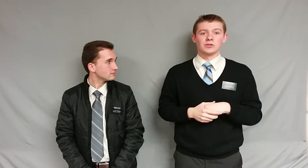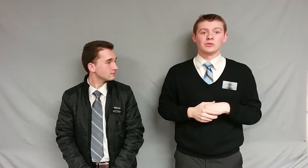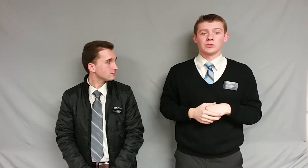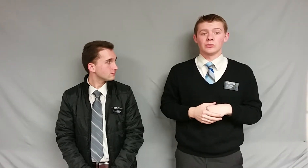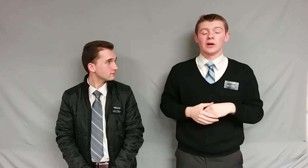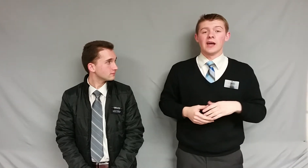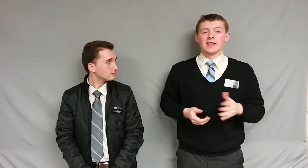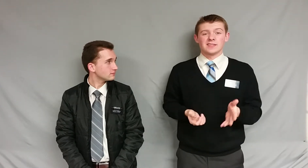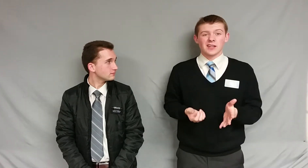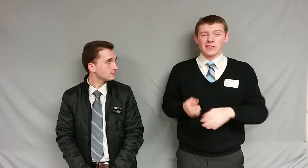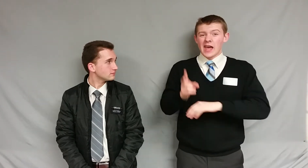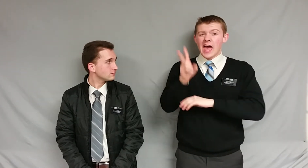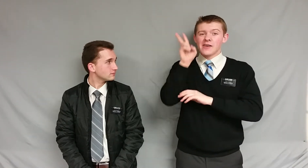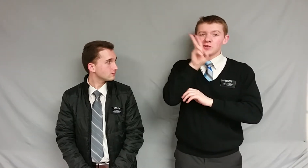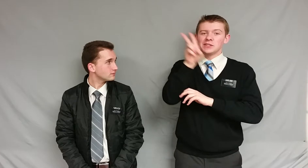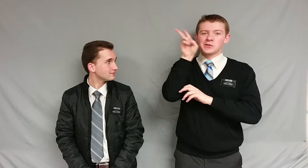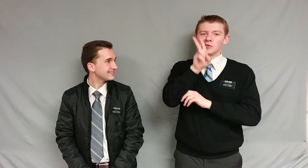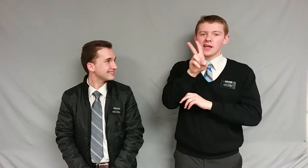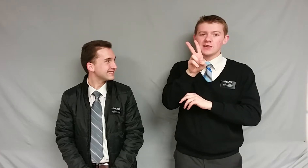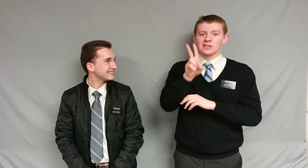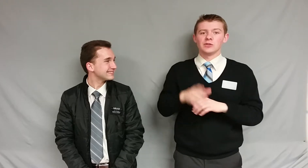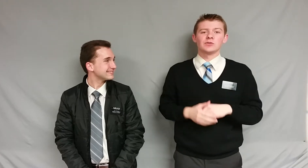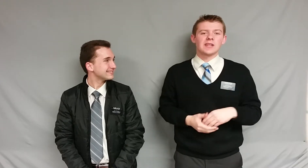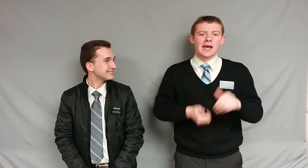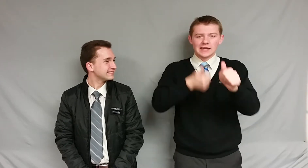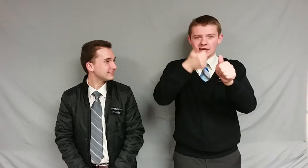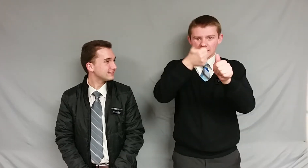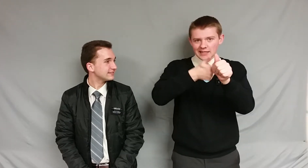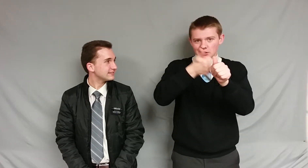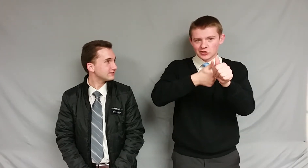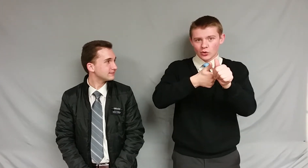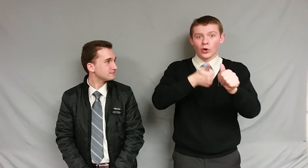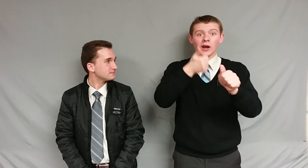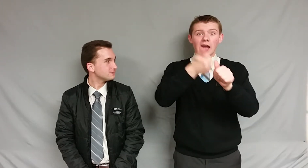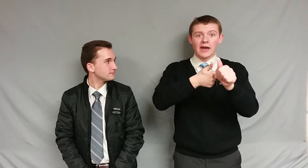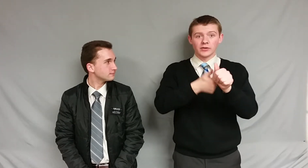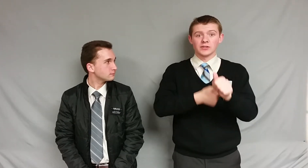You do, instead of every two days, you sign EACH or EVERY.